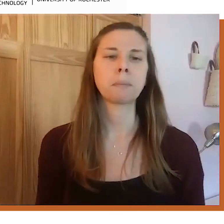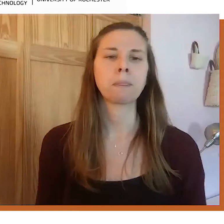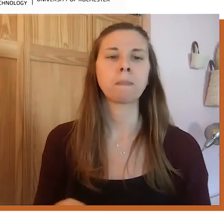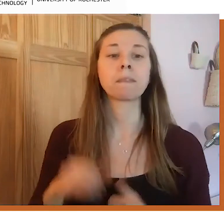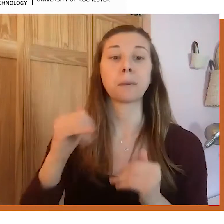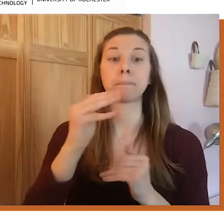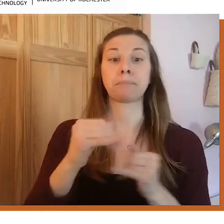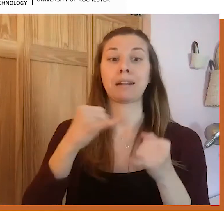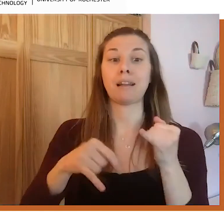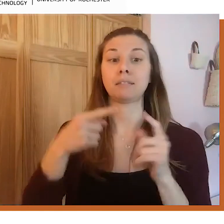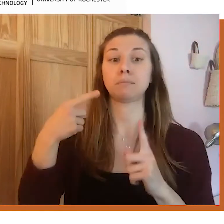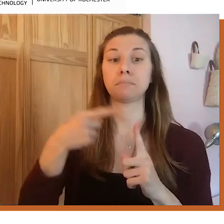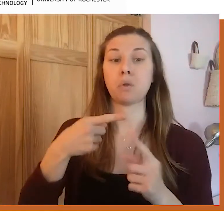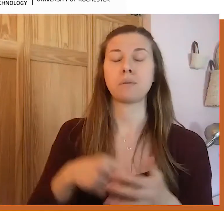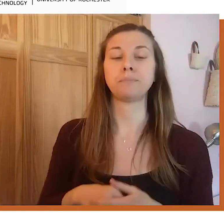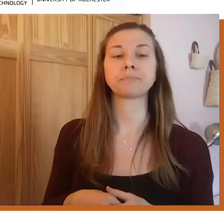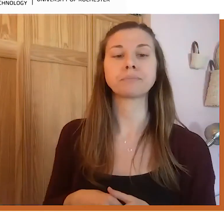which can be risky for their health.